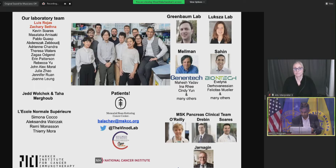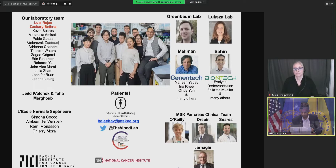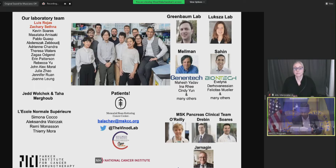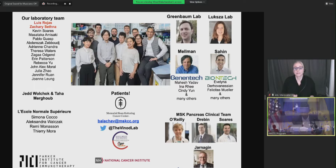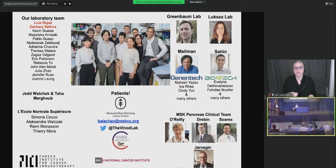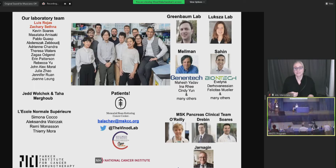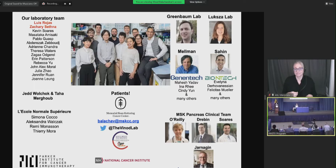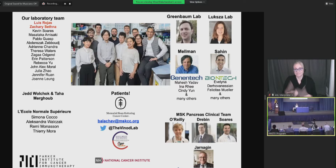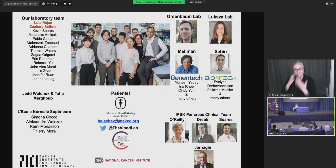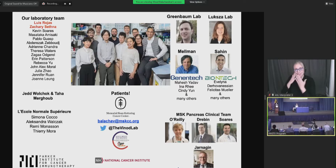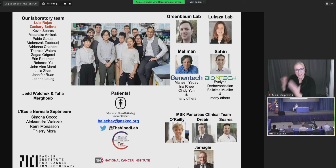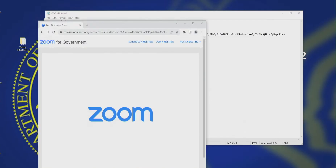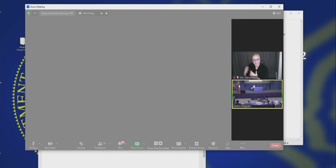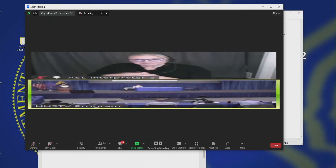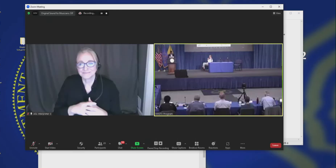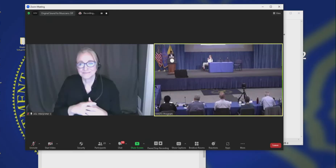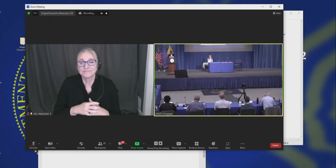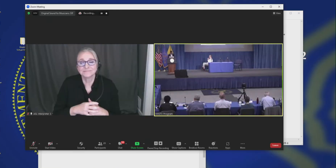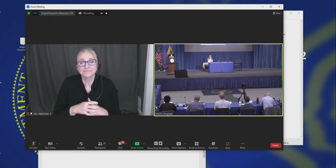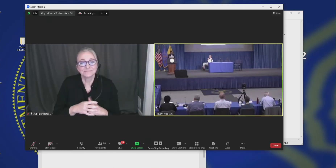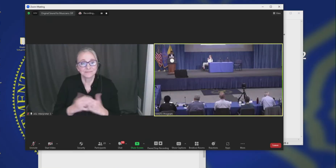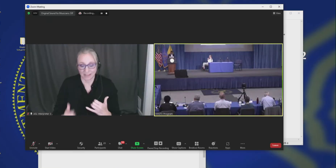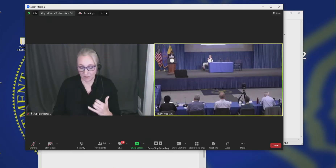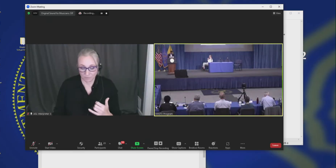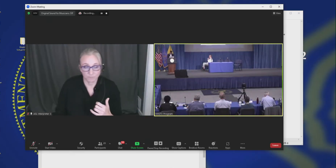Robert Hopkins: Thank you very much. We'll now move to the next member of